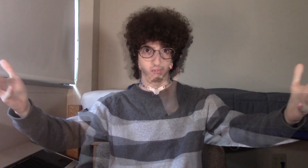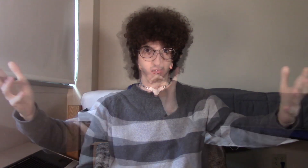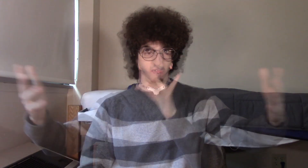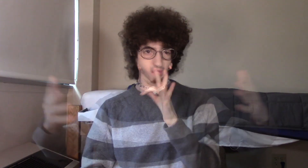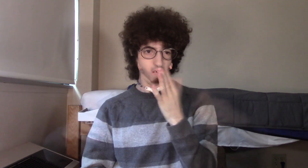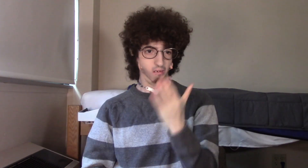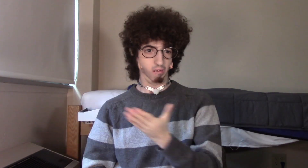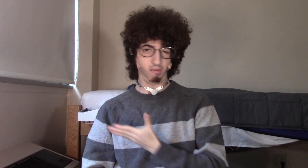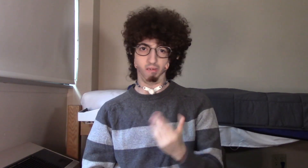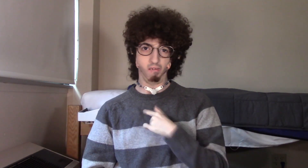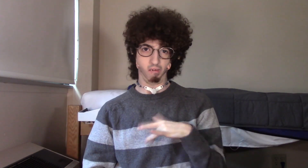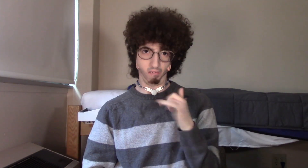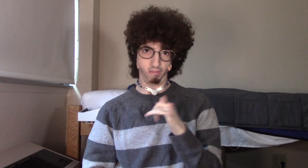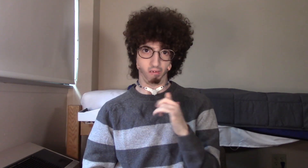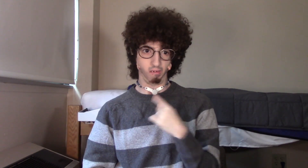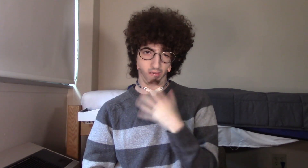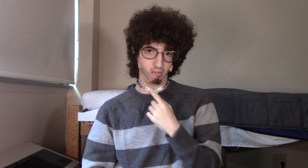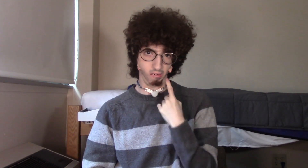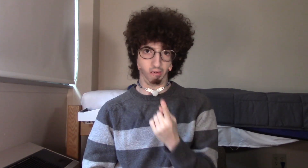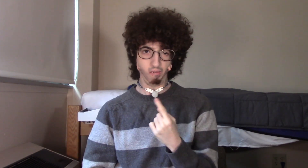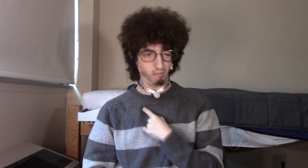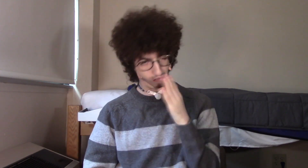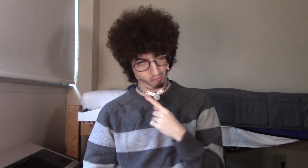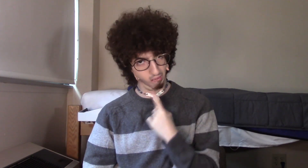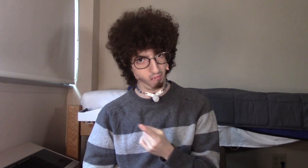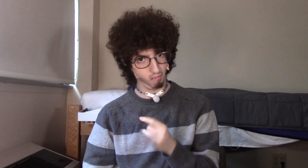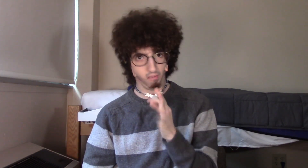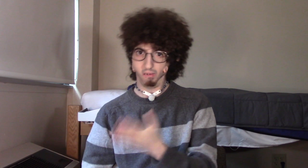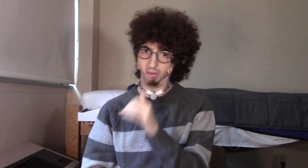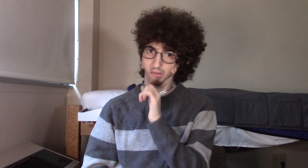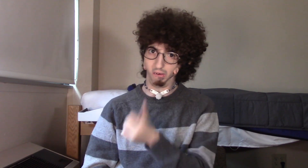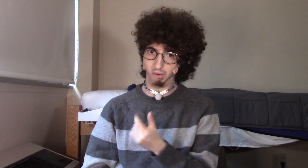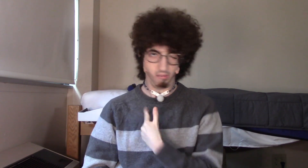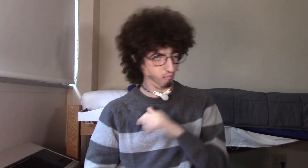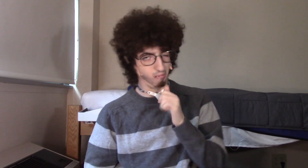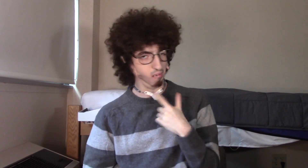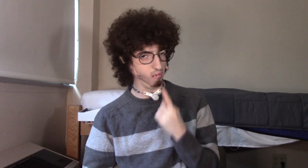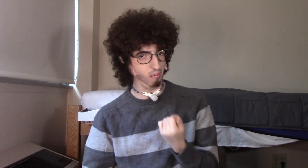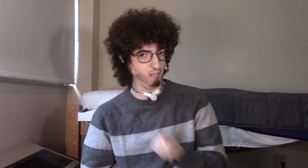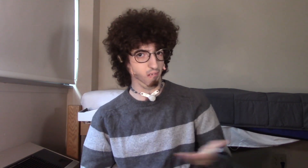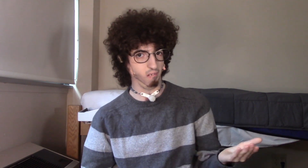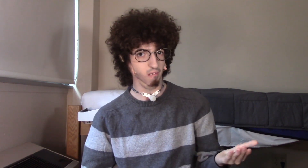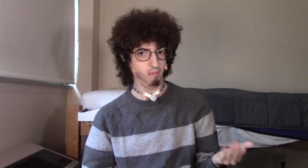If there's something I feel like I wanna say, I'll say it. If not, I'm not gonna say anything